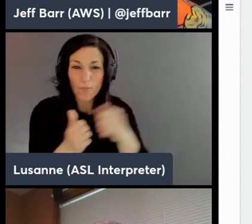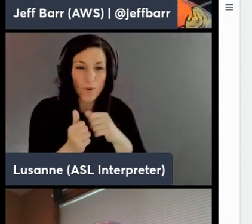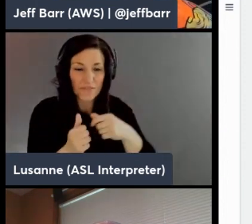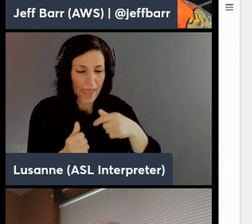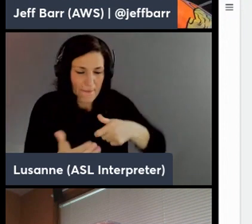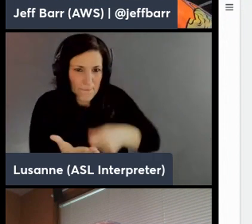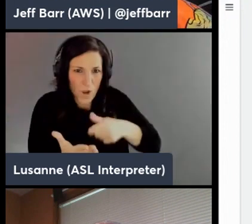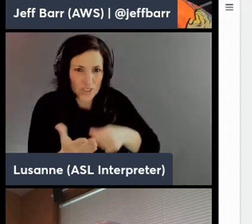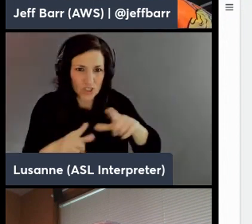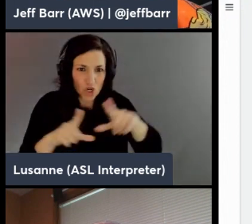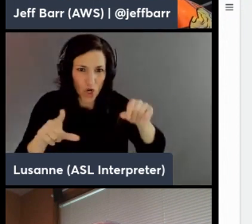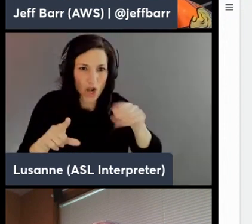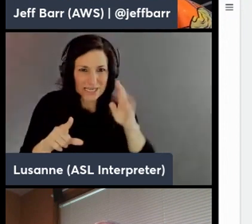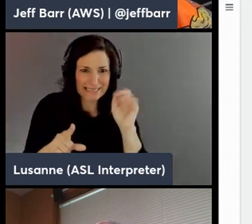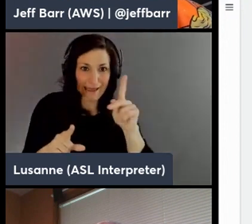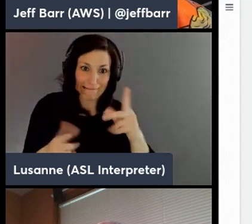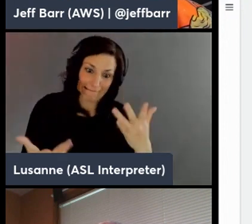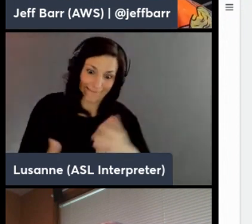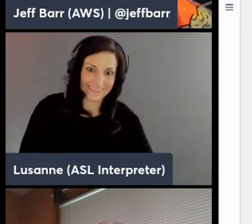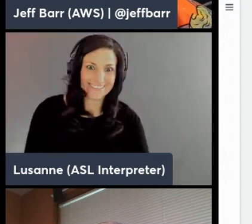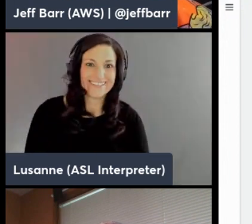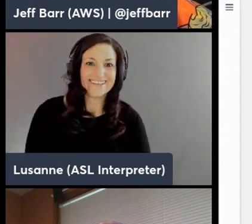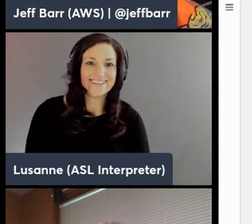It's funny you mentioned that you hit that time zone.